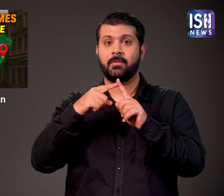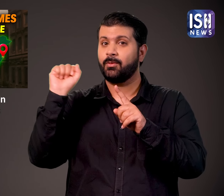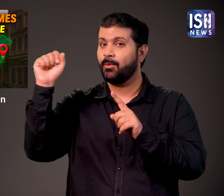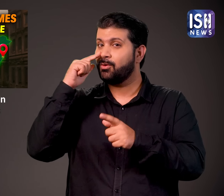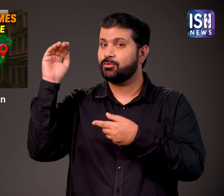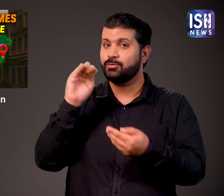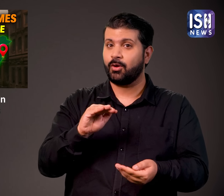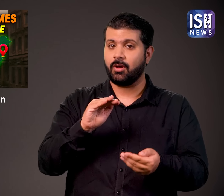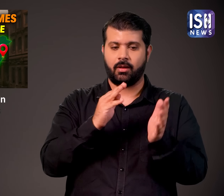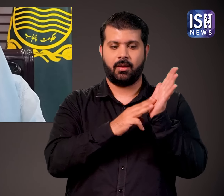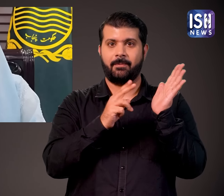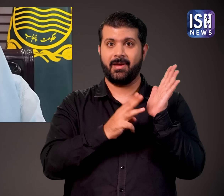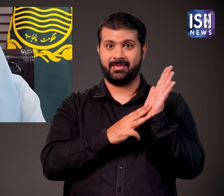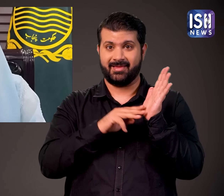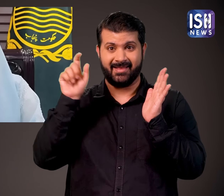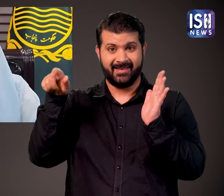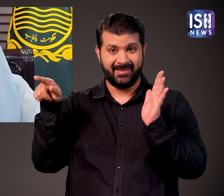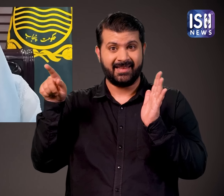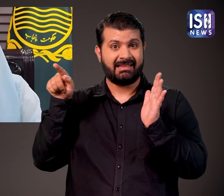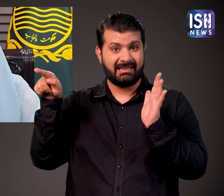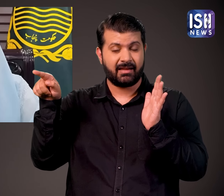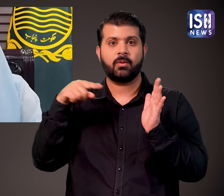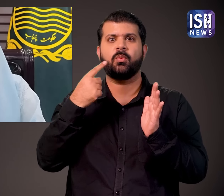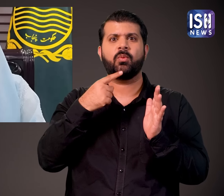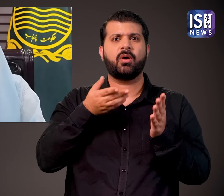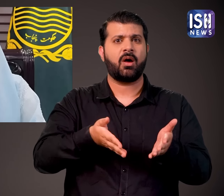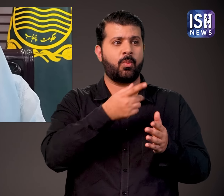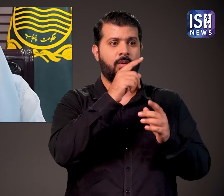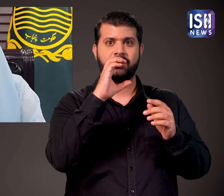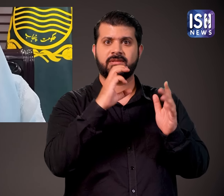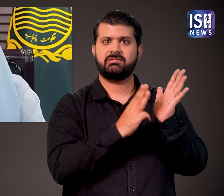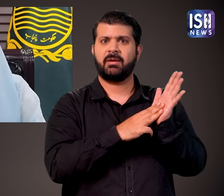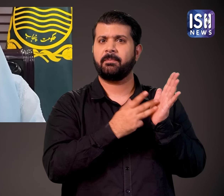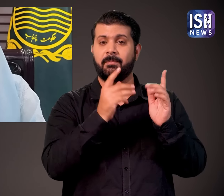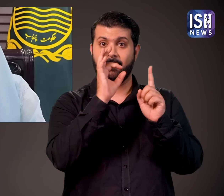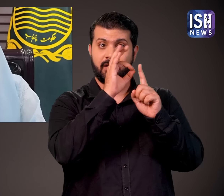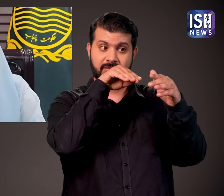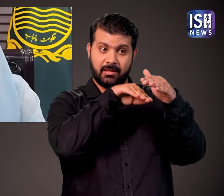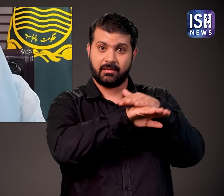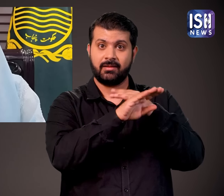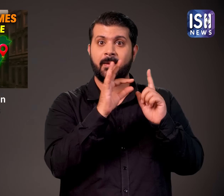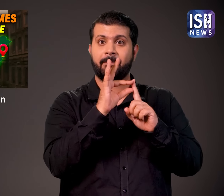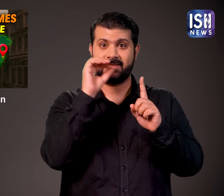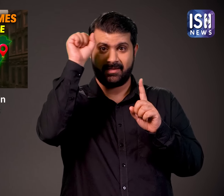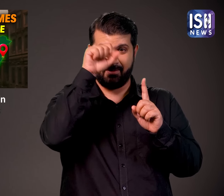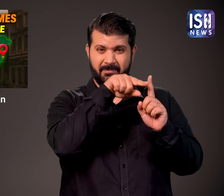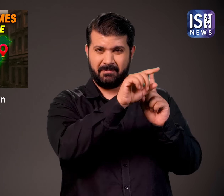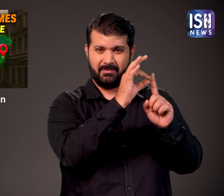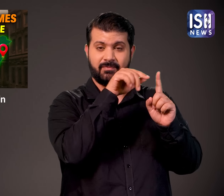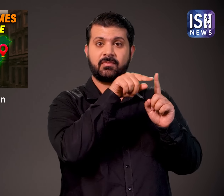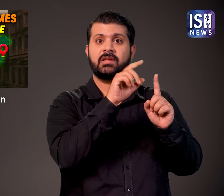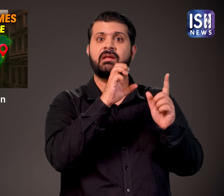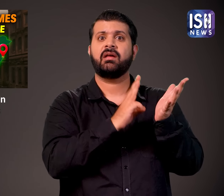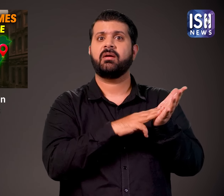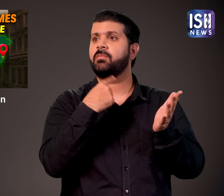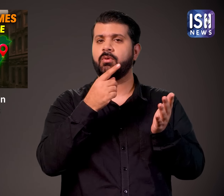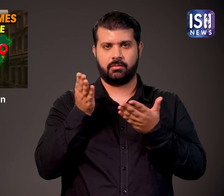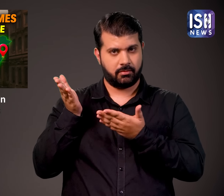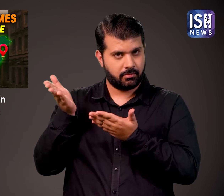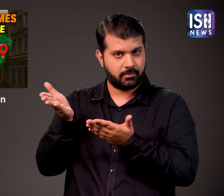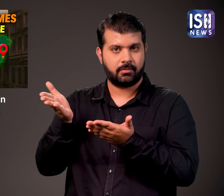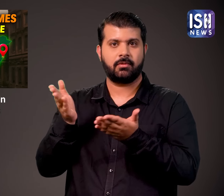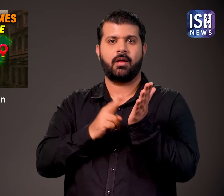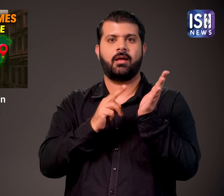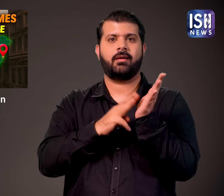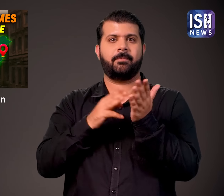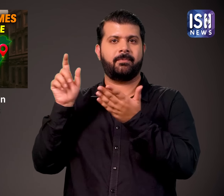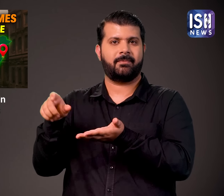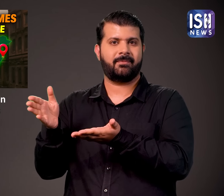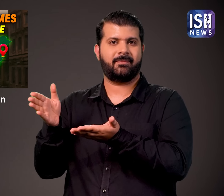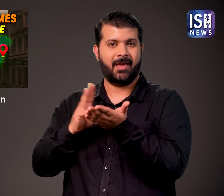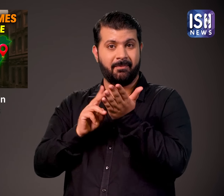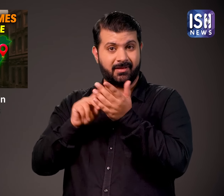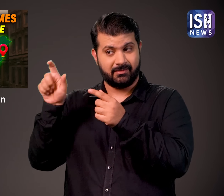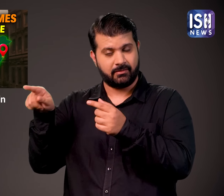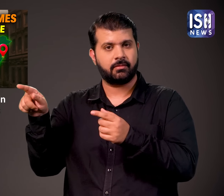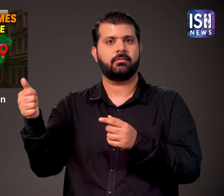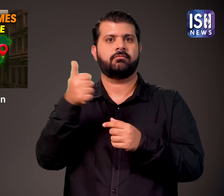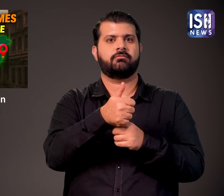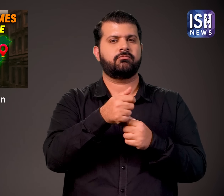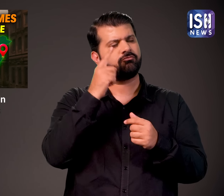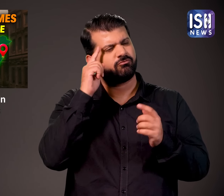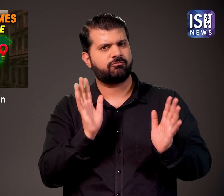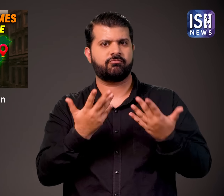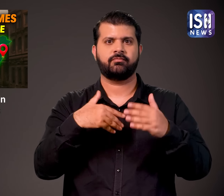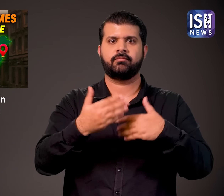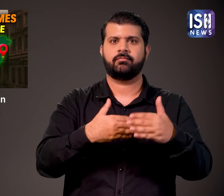his daughter Maryam Nawaz, who is currently the Chief Minister of Punjab province. They launched it.